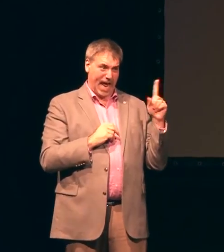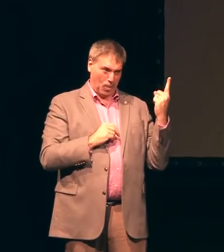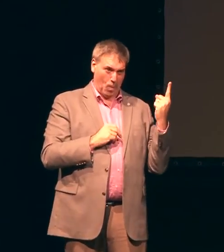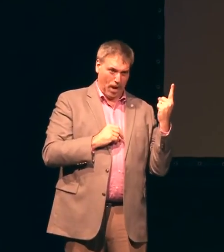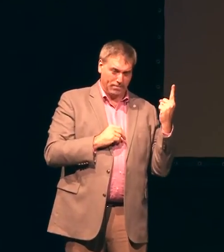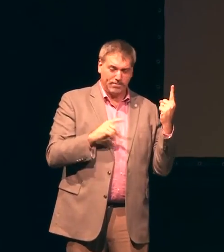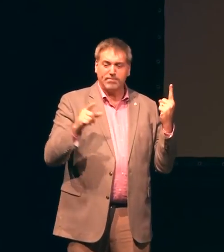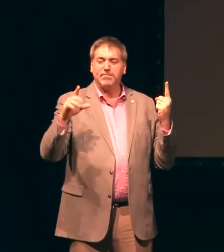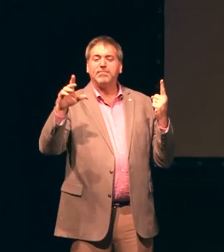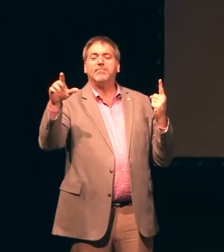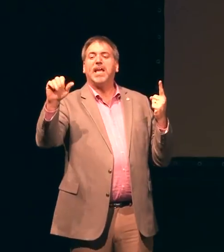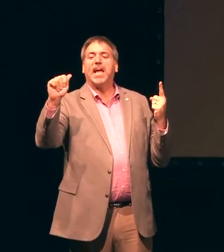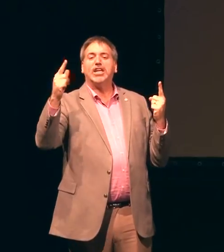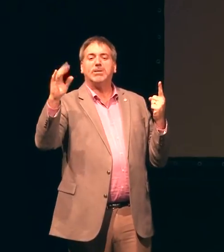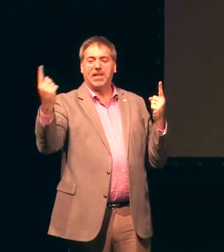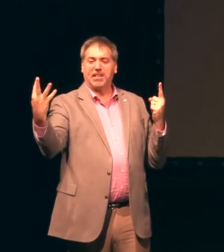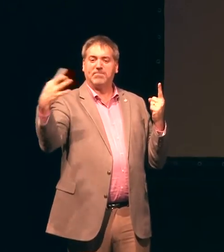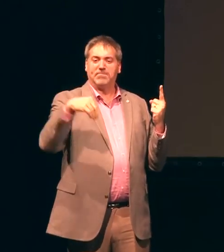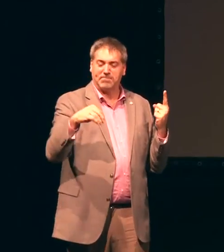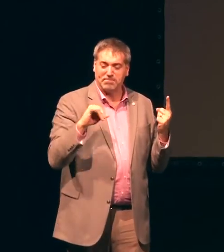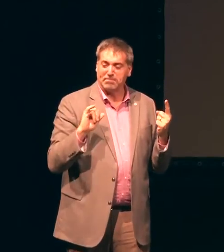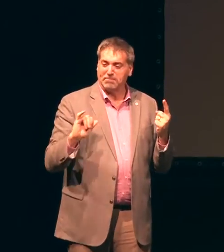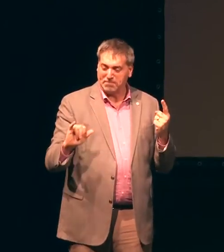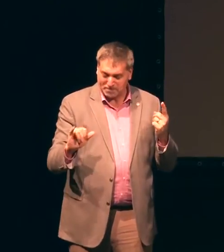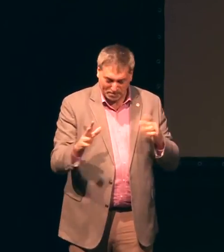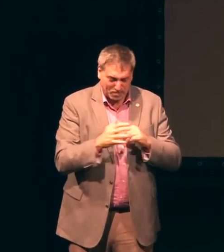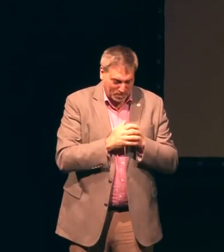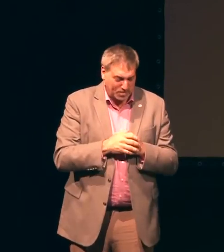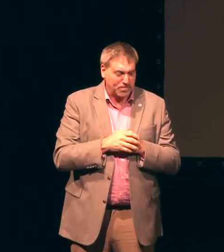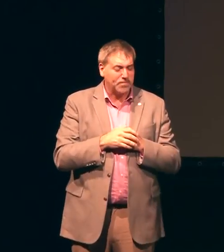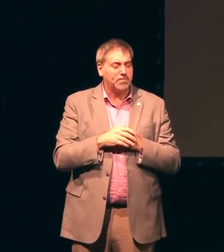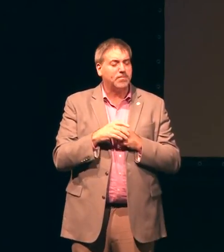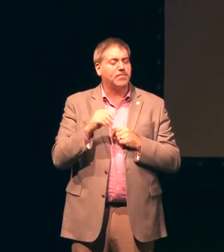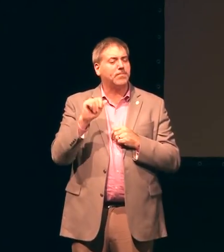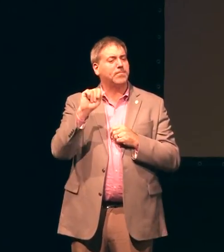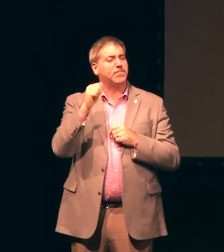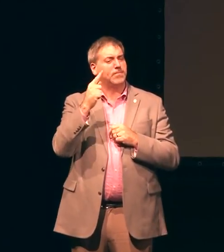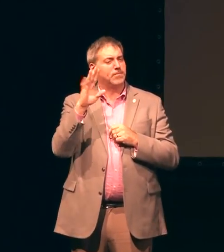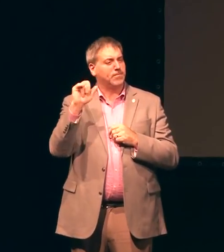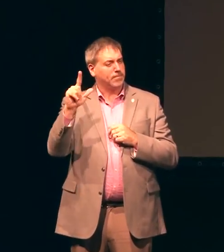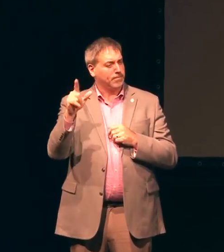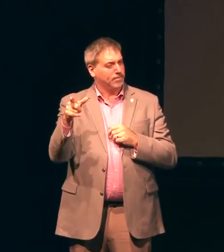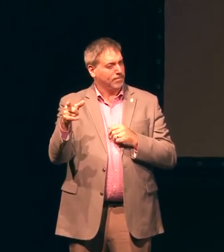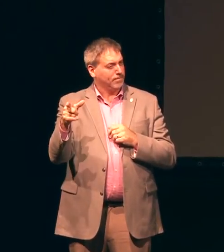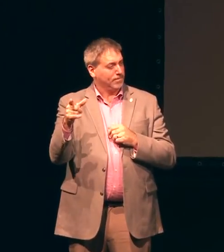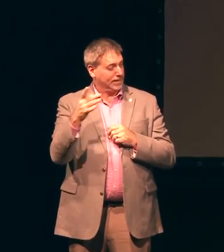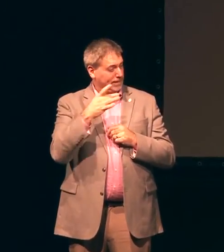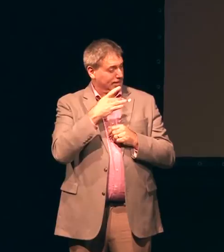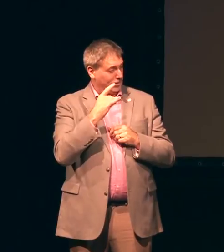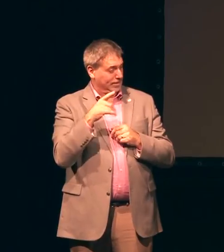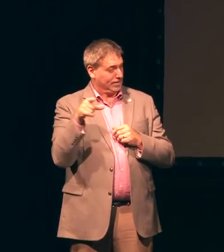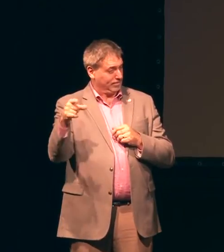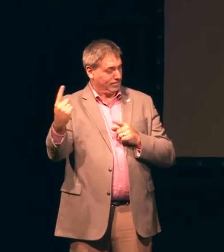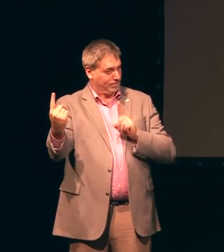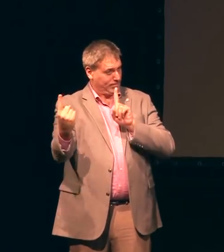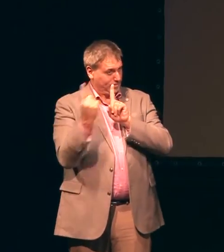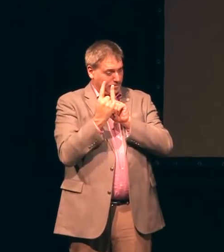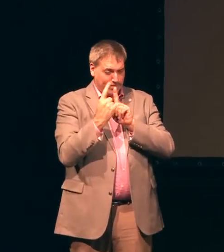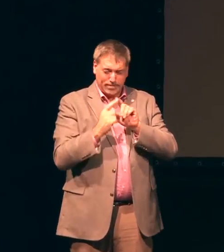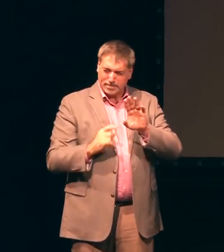people involved, NAD was one of them. AG Bell was there, as well. And AG Bell, it was quite